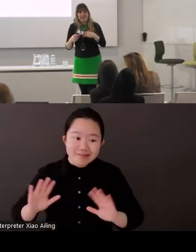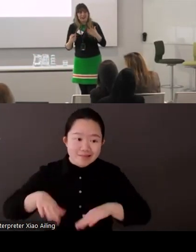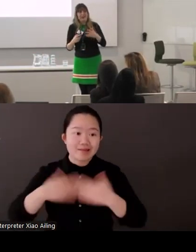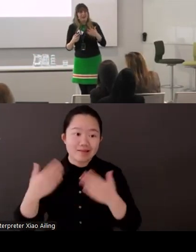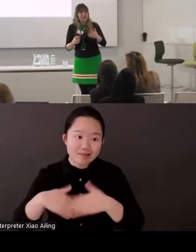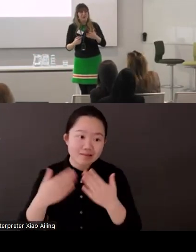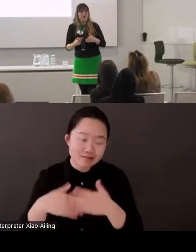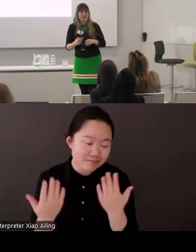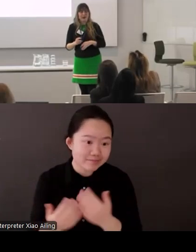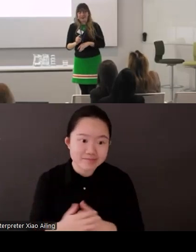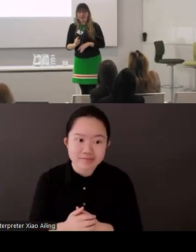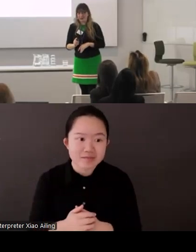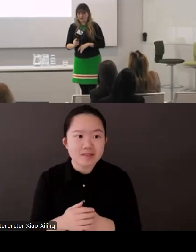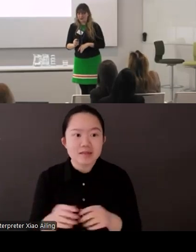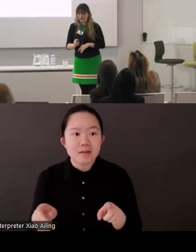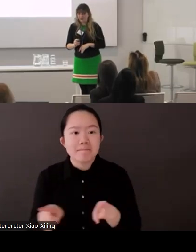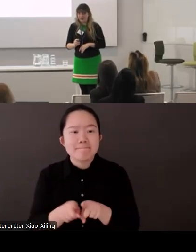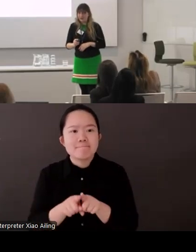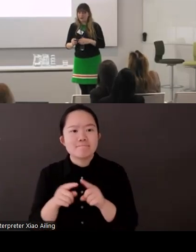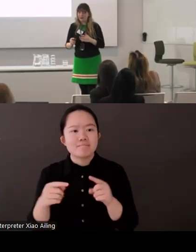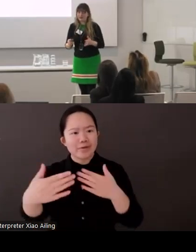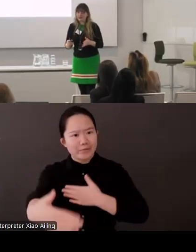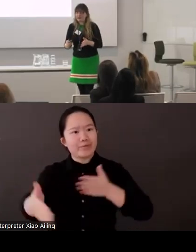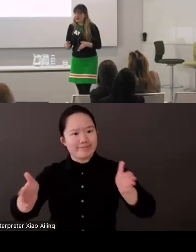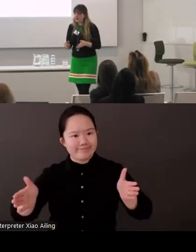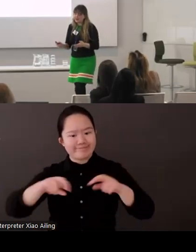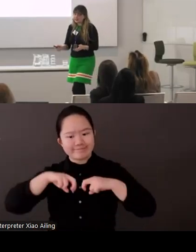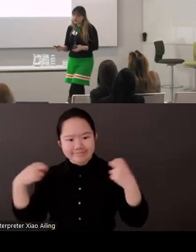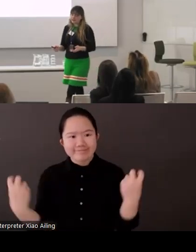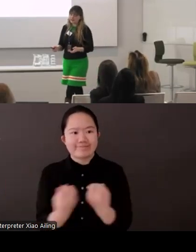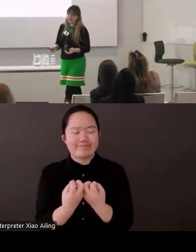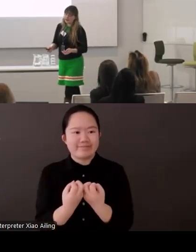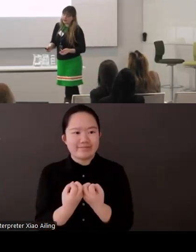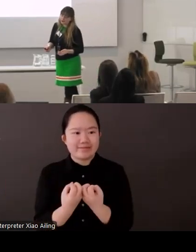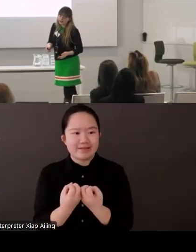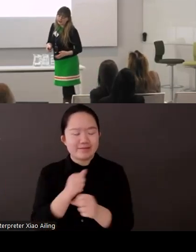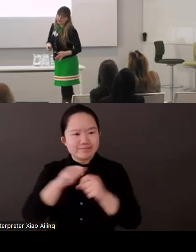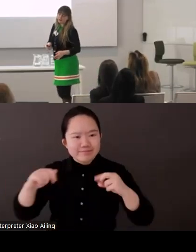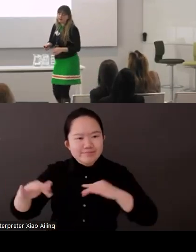in the room from writing together. So one participant said, I think it's interesting how there are so many different people